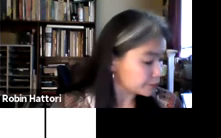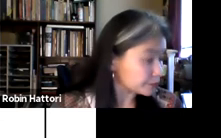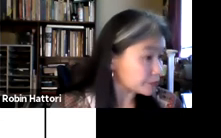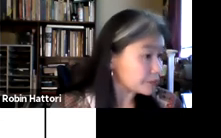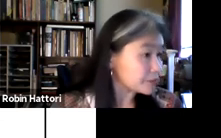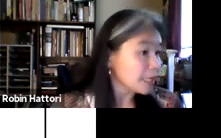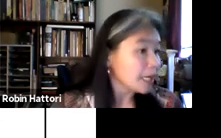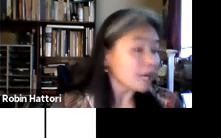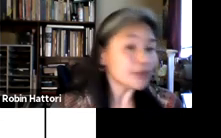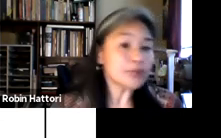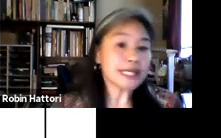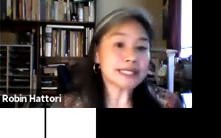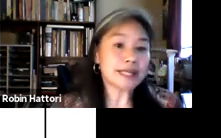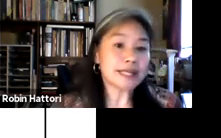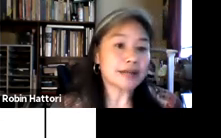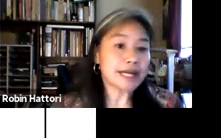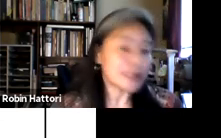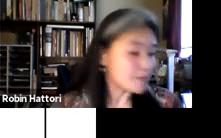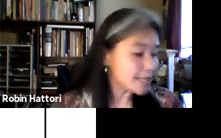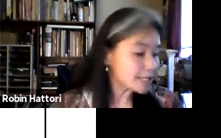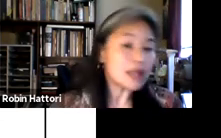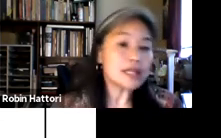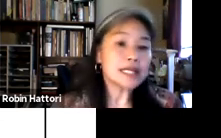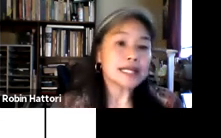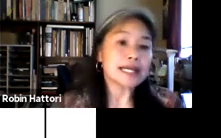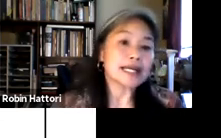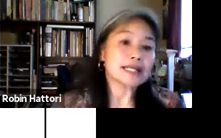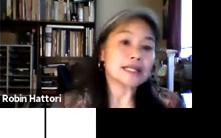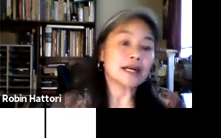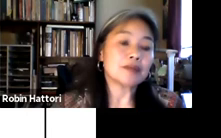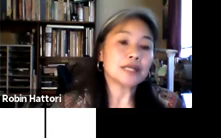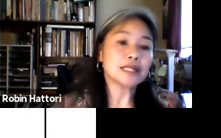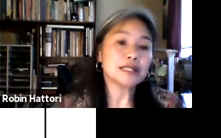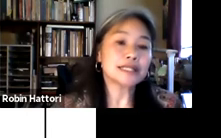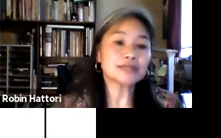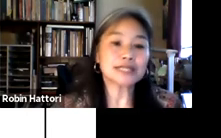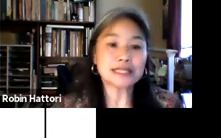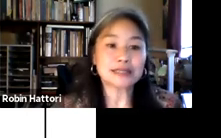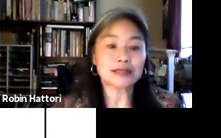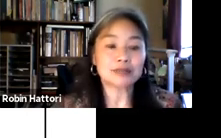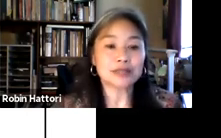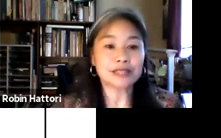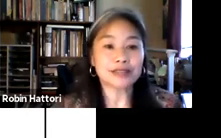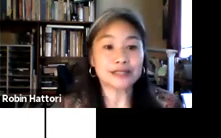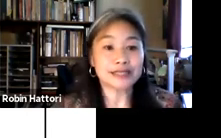going on around this time. And he wanted to avoid what happened in 1905, which was the Russo Japanese war, he was not